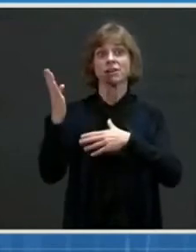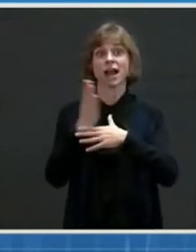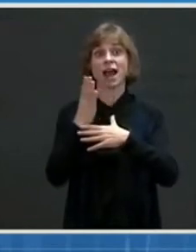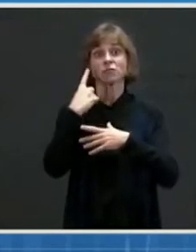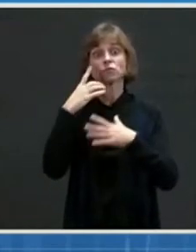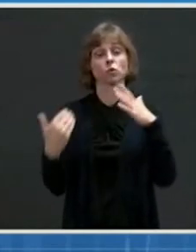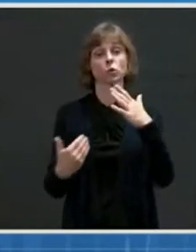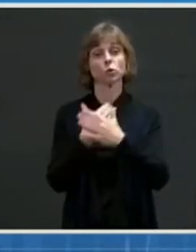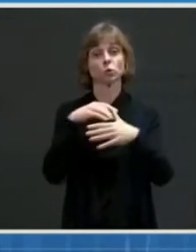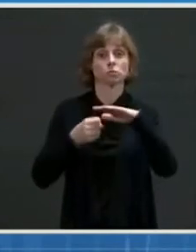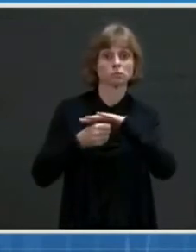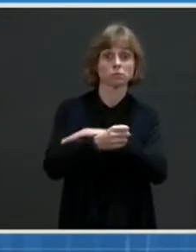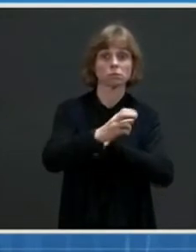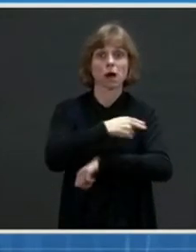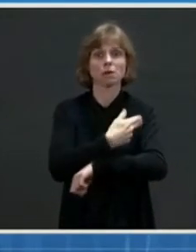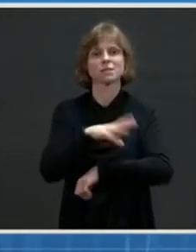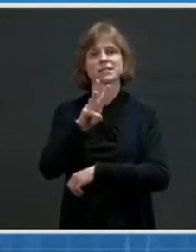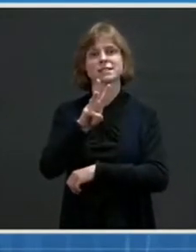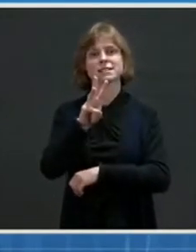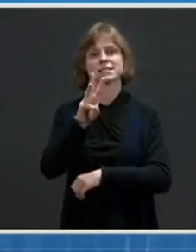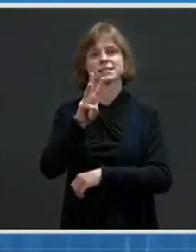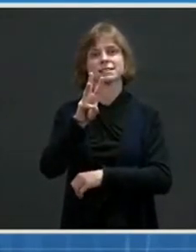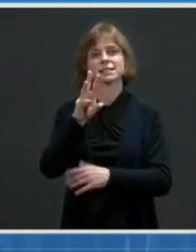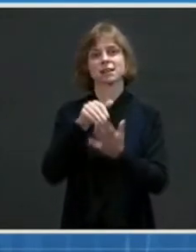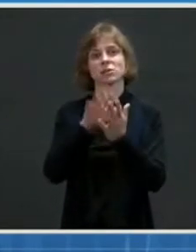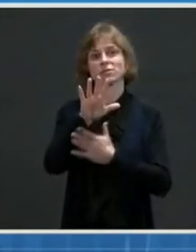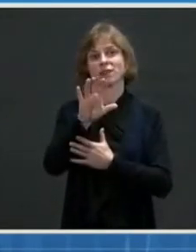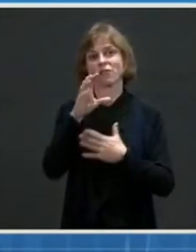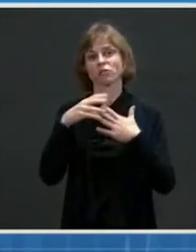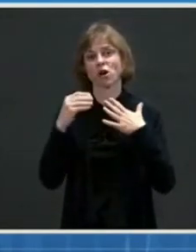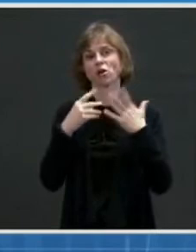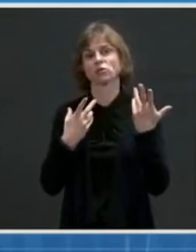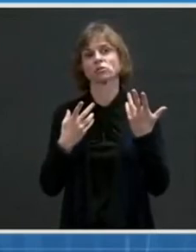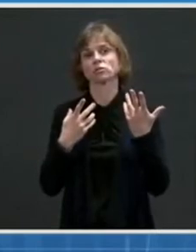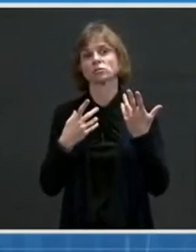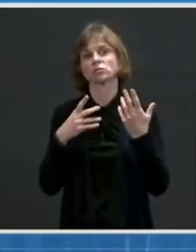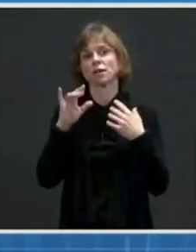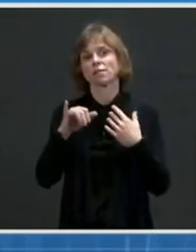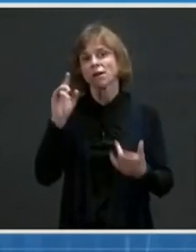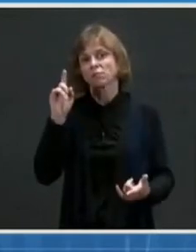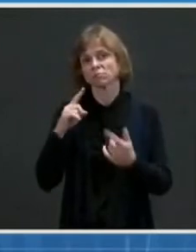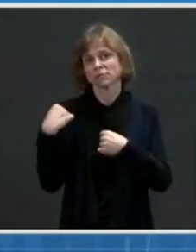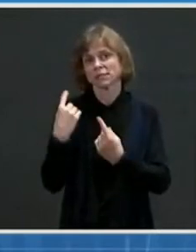ELEVATED. AND THE SEVEN-DAY AVERAGE FOR NEW HOSPITAL ADMISSIONS, 6500 A